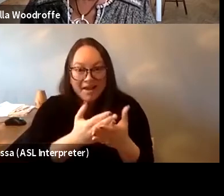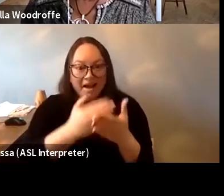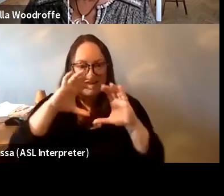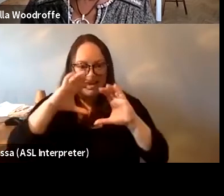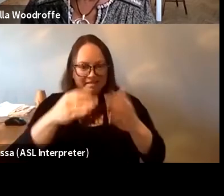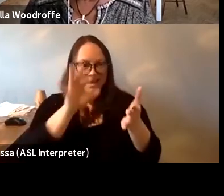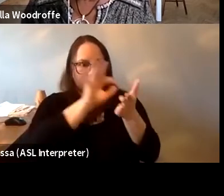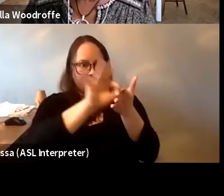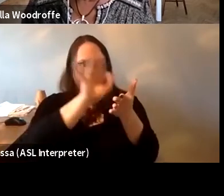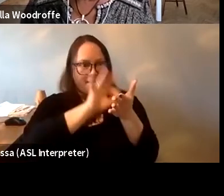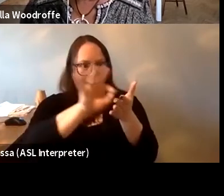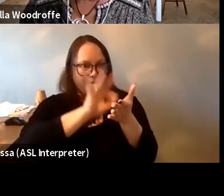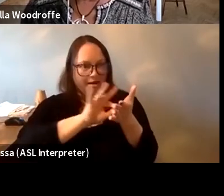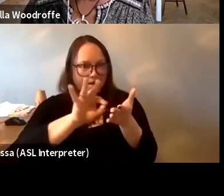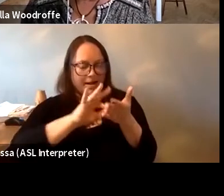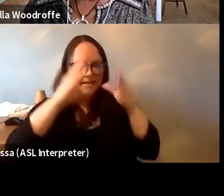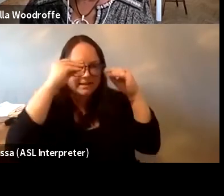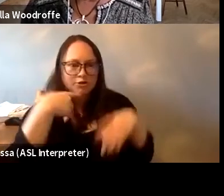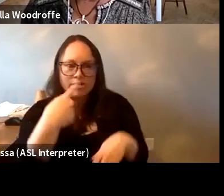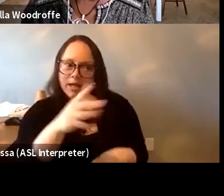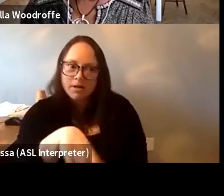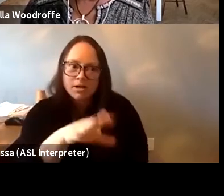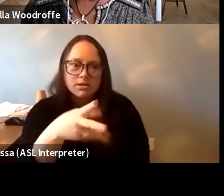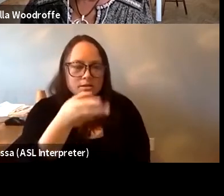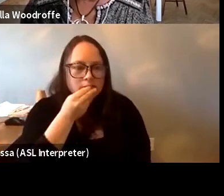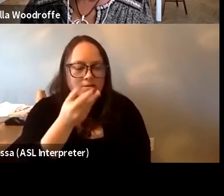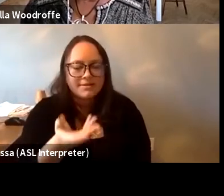he has taught himself Spanish. And it's funny because I don't speak Spanish or